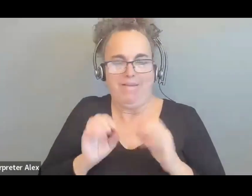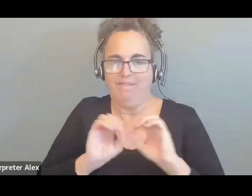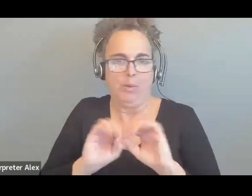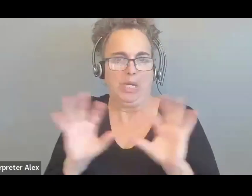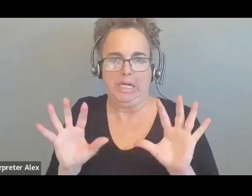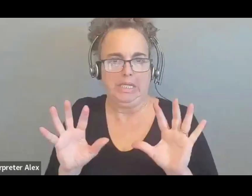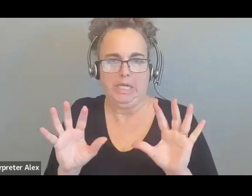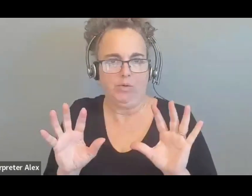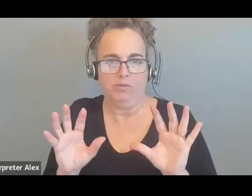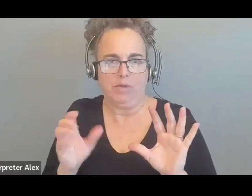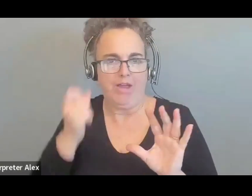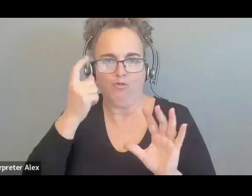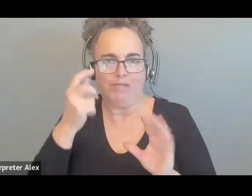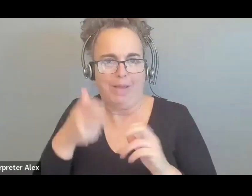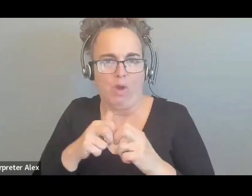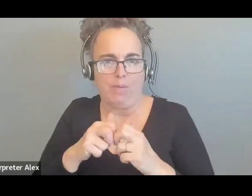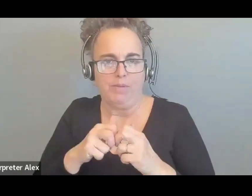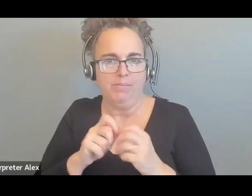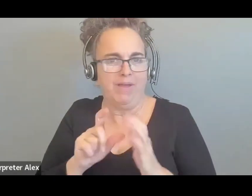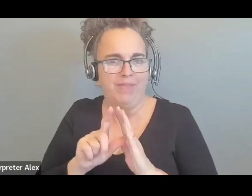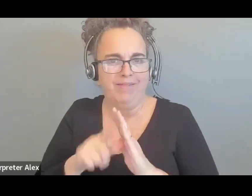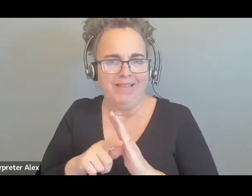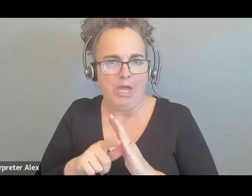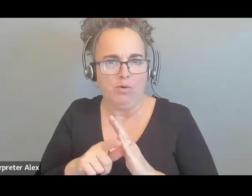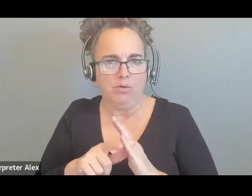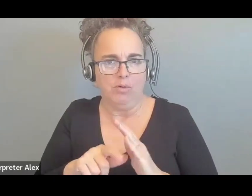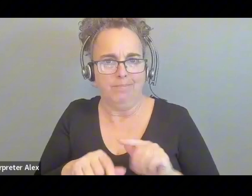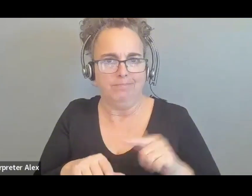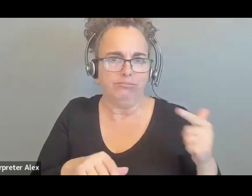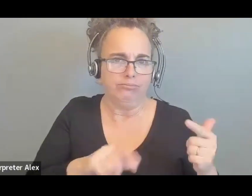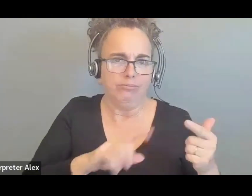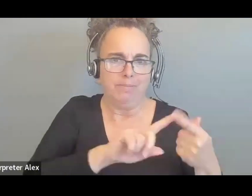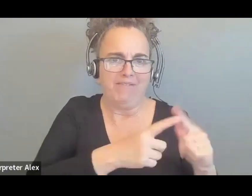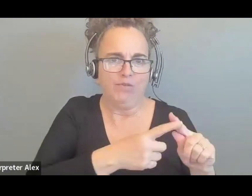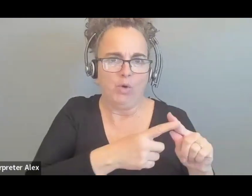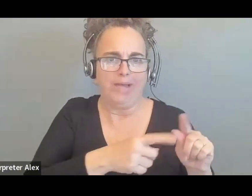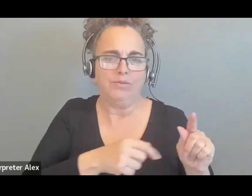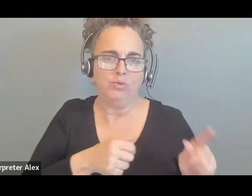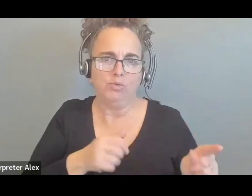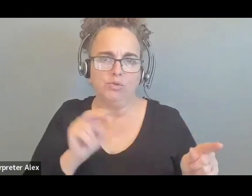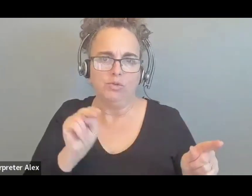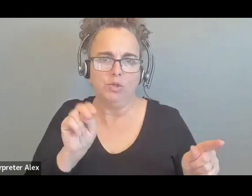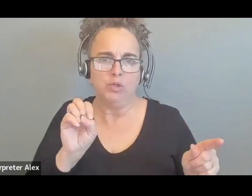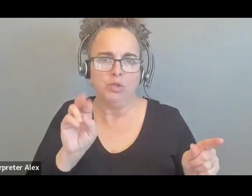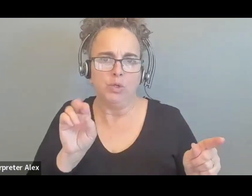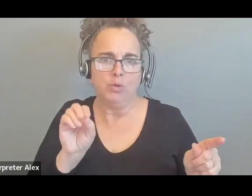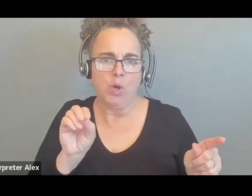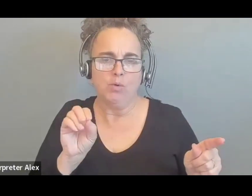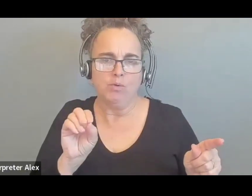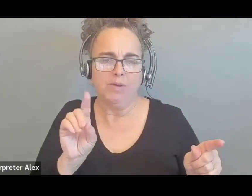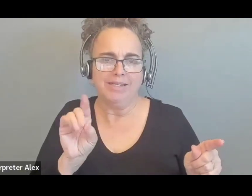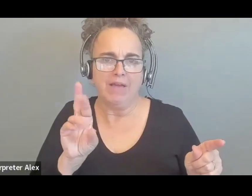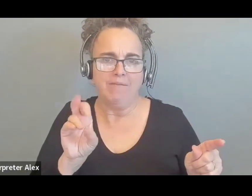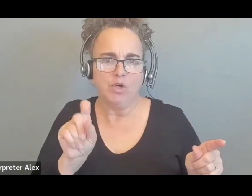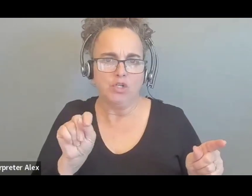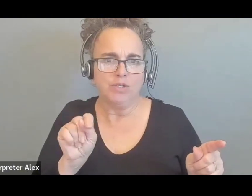but when I bump up against, you know, a friend of mine who also is neurodivergent and has autism, they want something totally different, right?